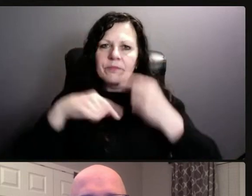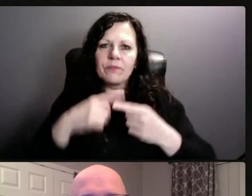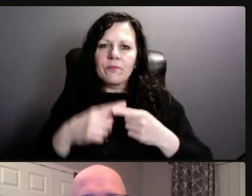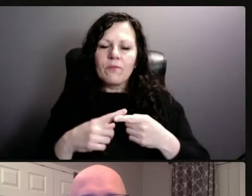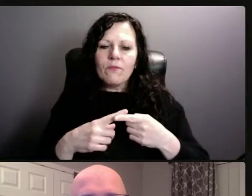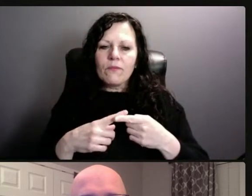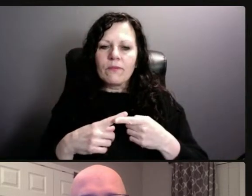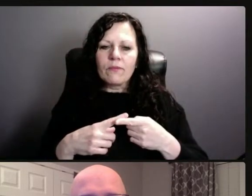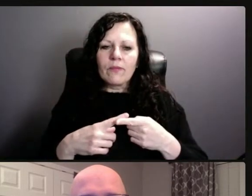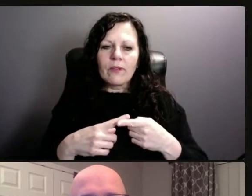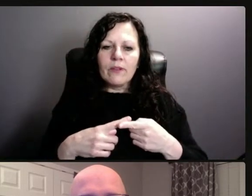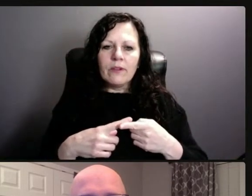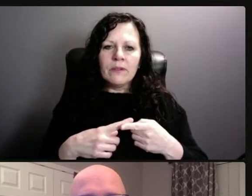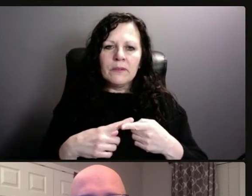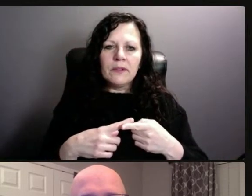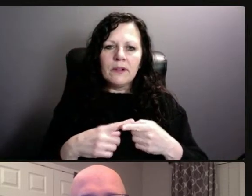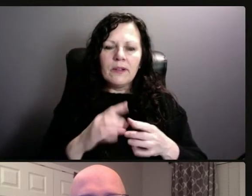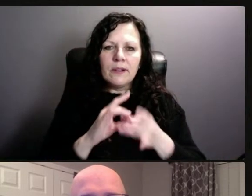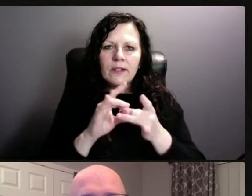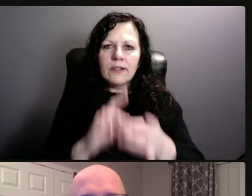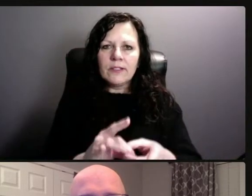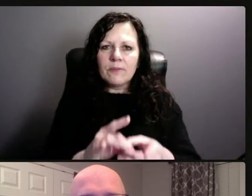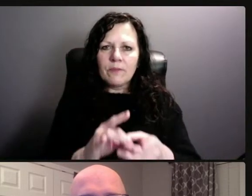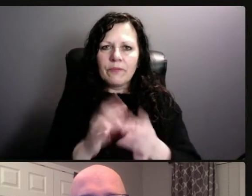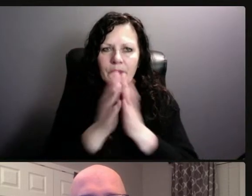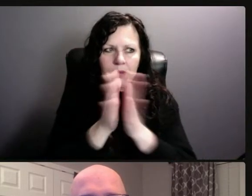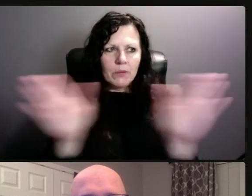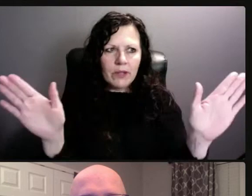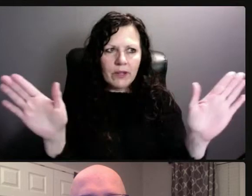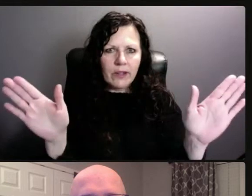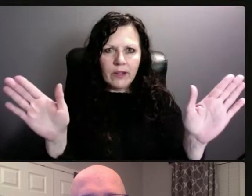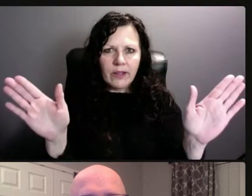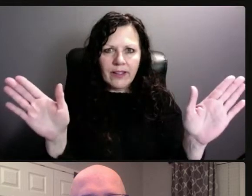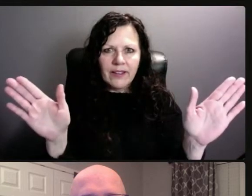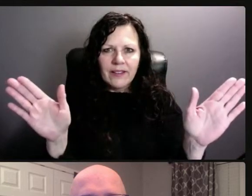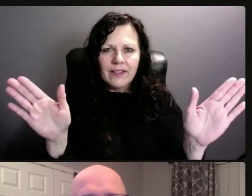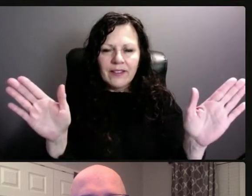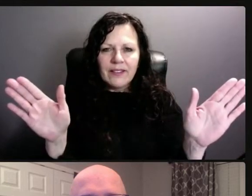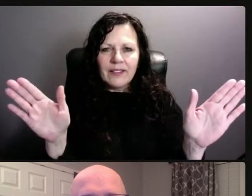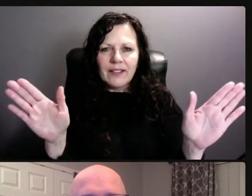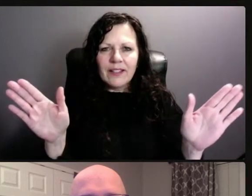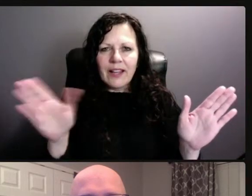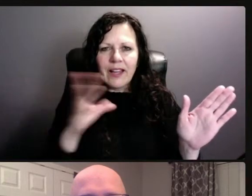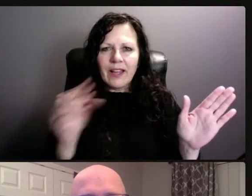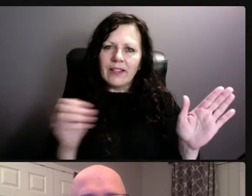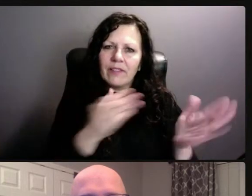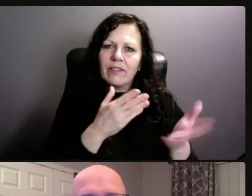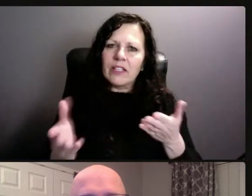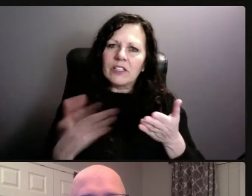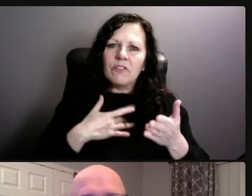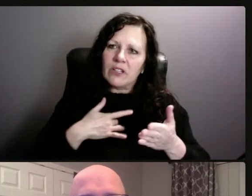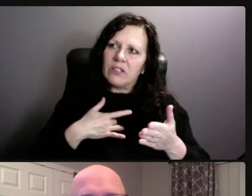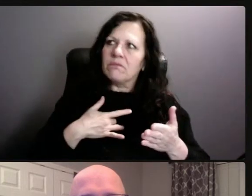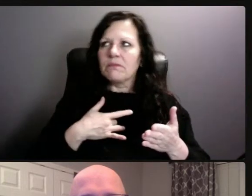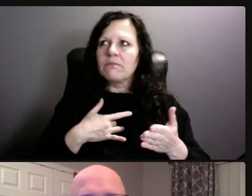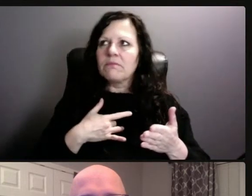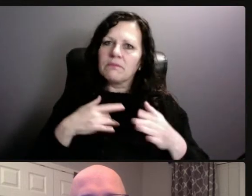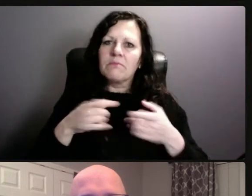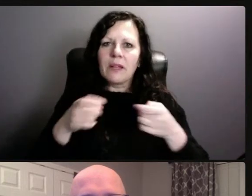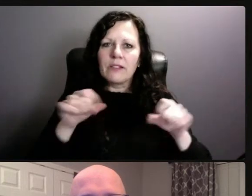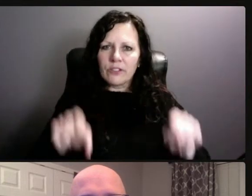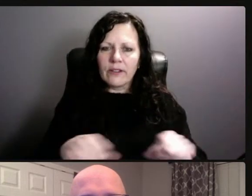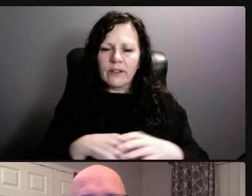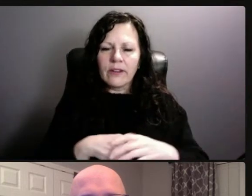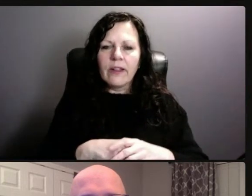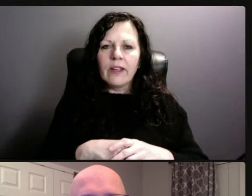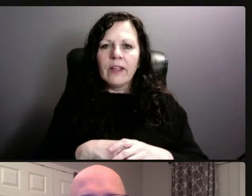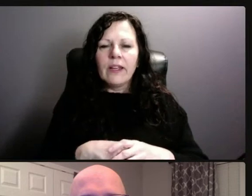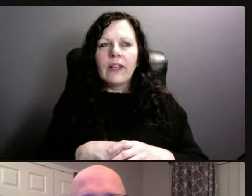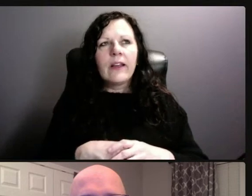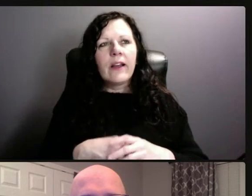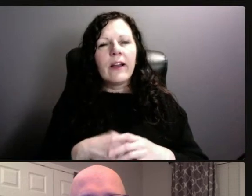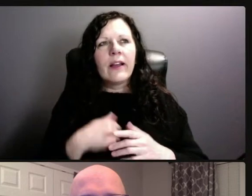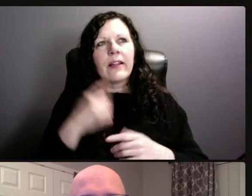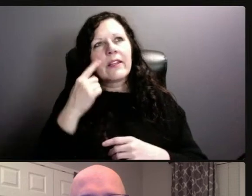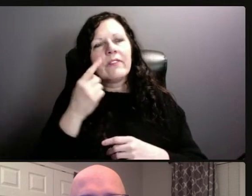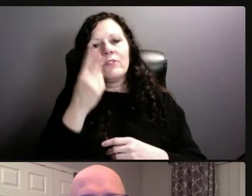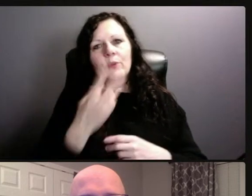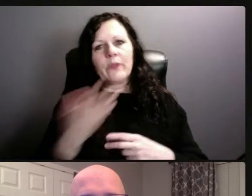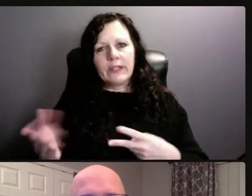I THINK THAT ONE THING THAT